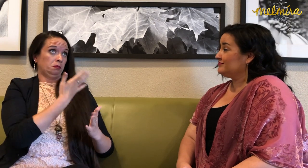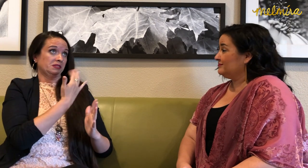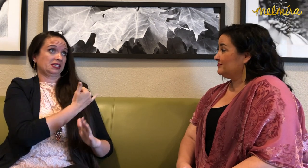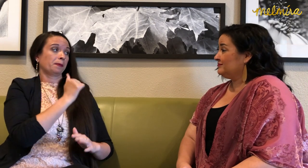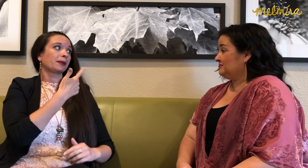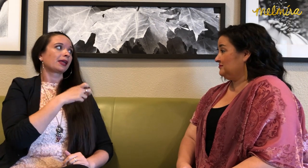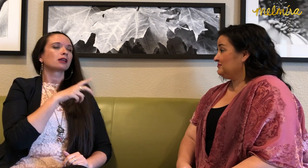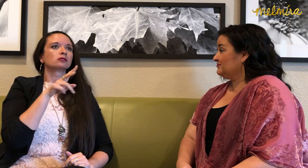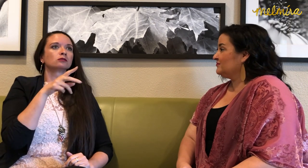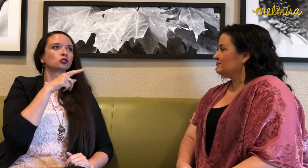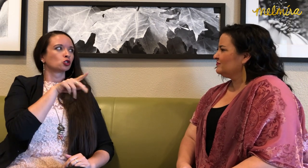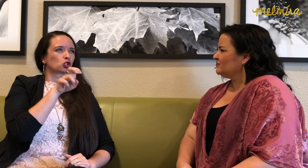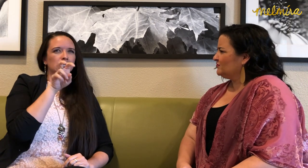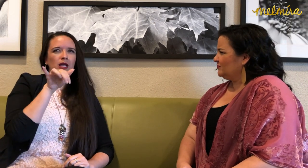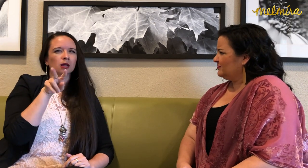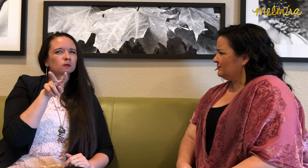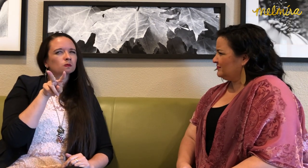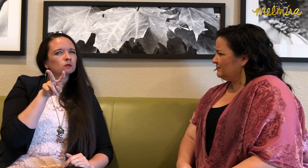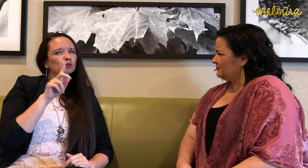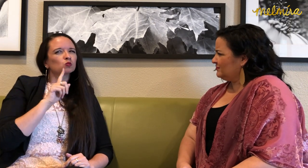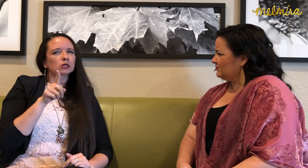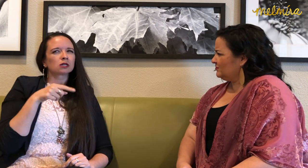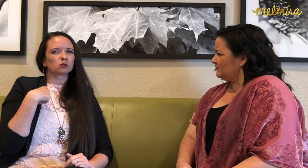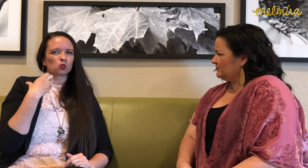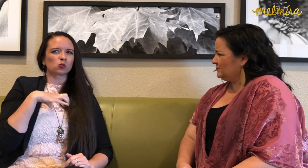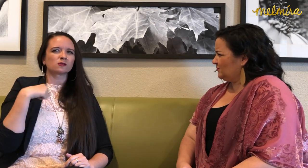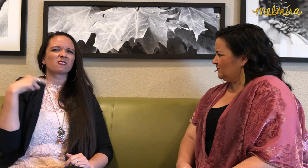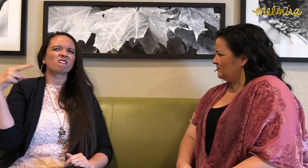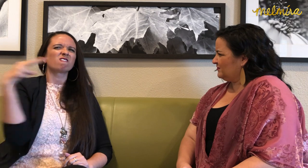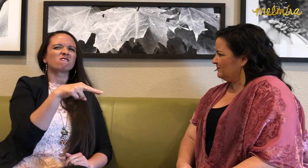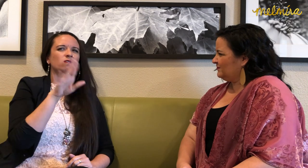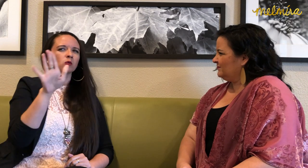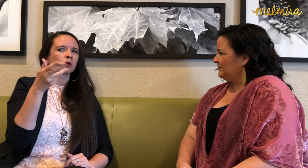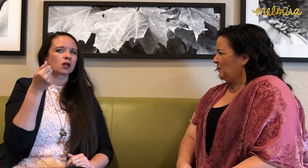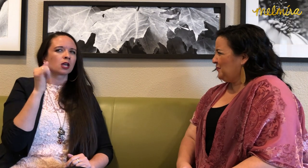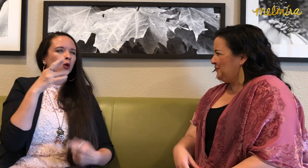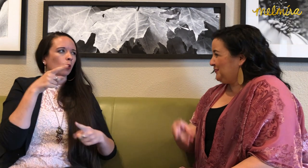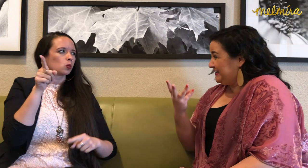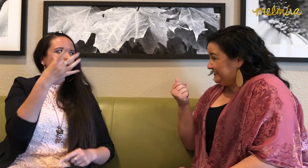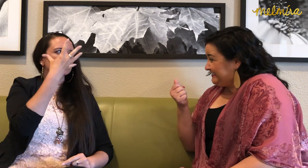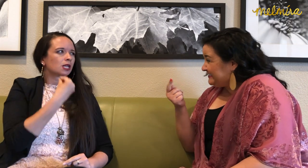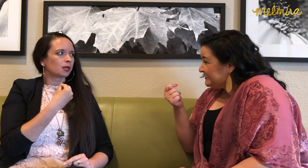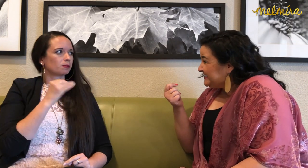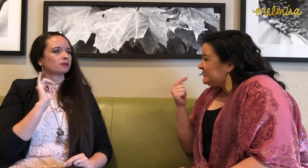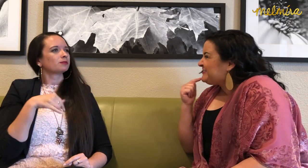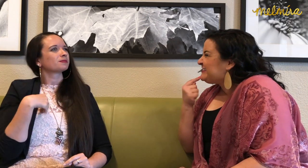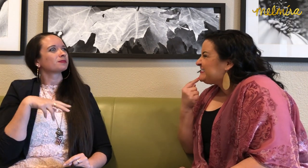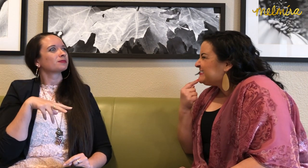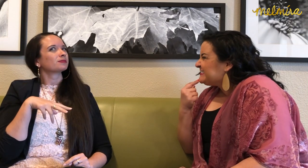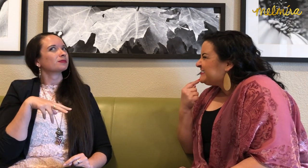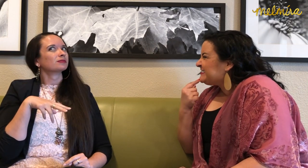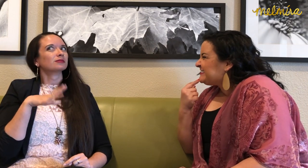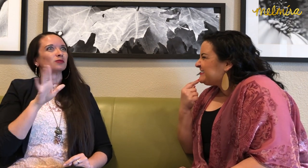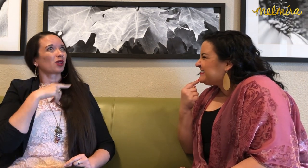and she and I were probably the same age. She glared at me and told me she wished she could cut my hair while I was sleeping. -What? Seriously??